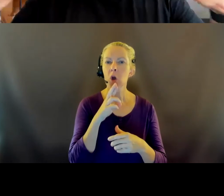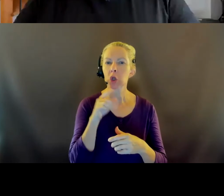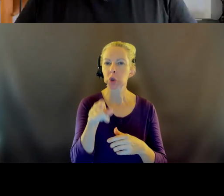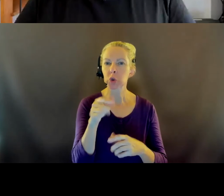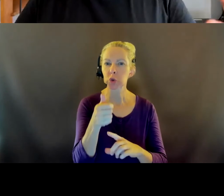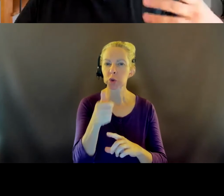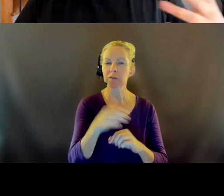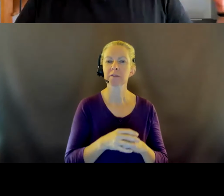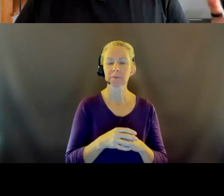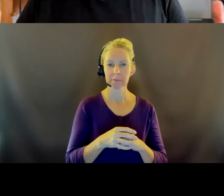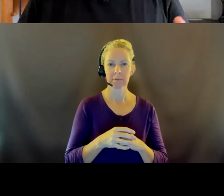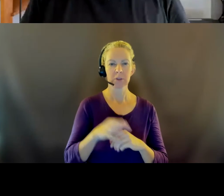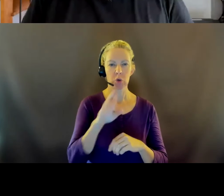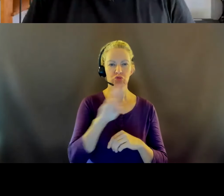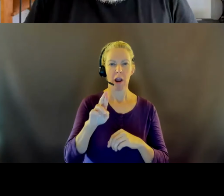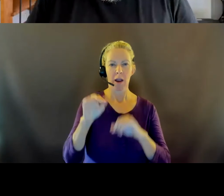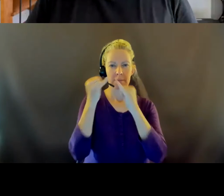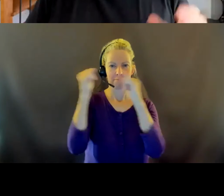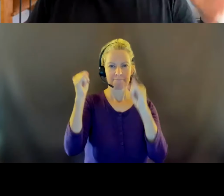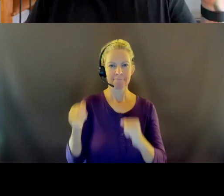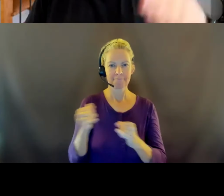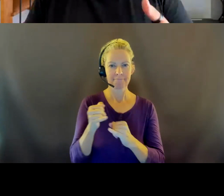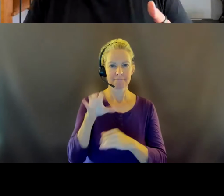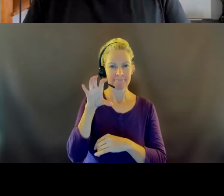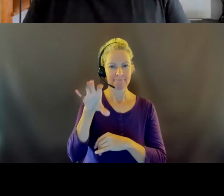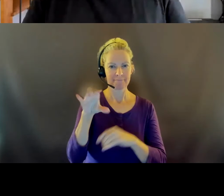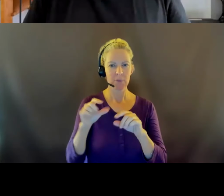" Look for a button that says "take the inclusive speaking test today. " It's a free test.